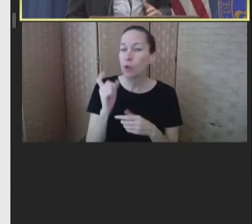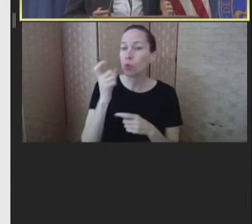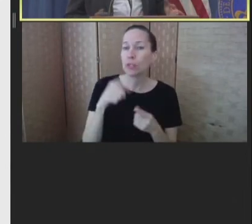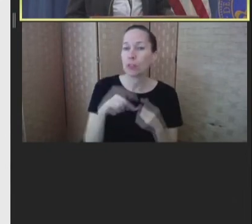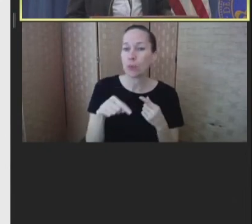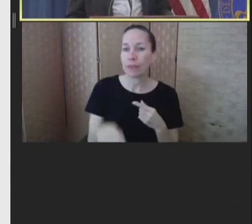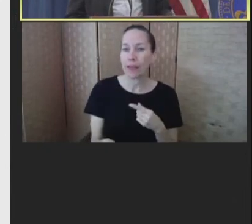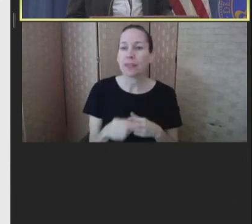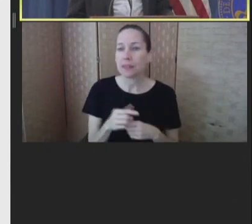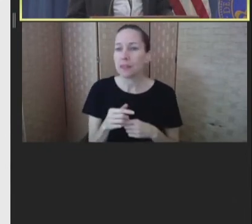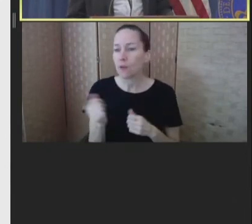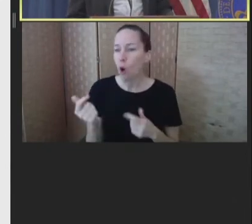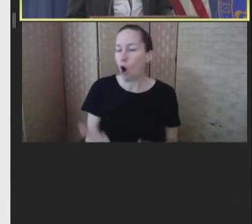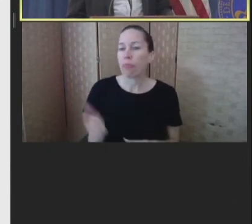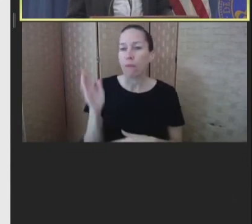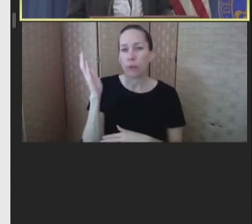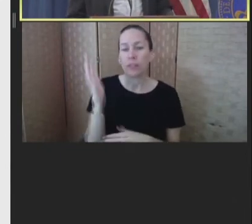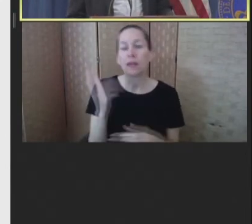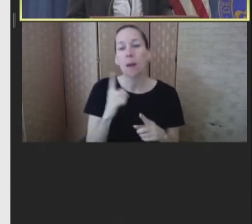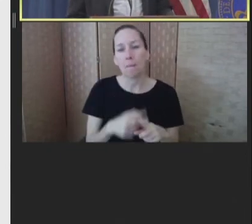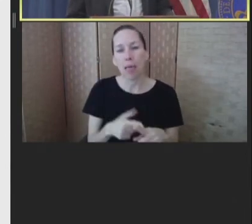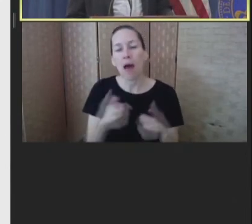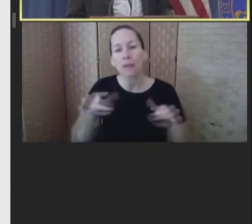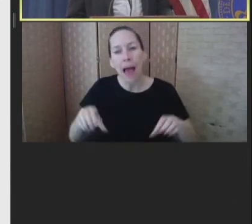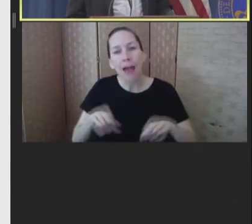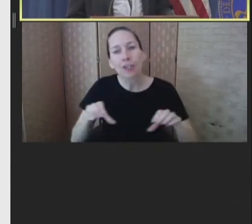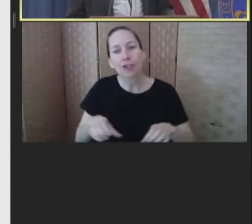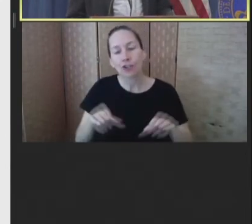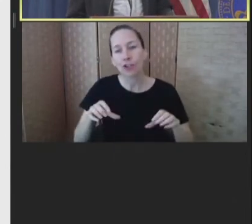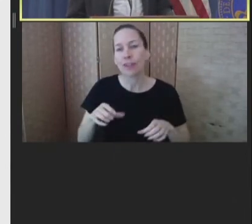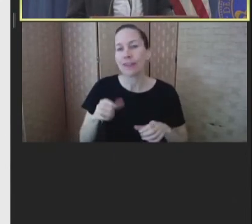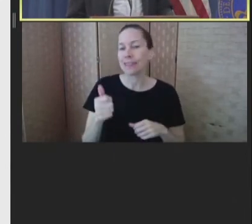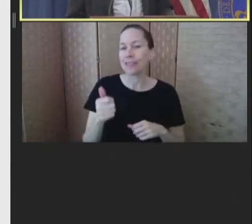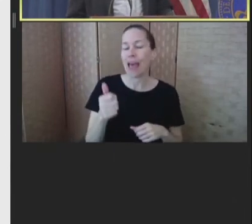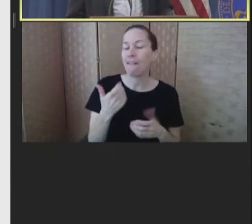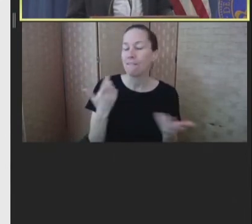but also to the effort itself, and just end with, you know, this has not been, you know,